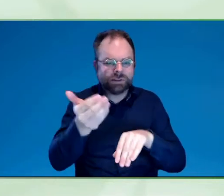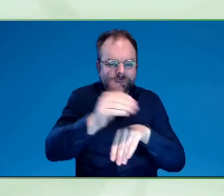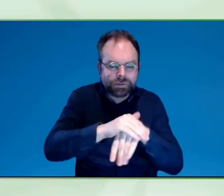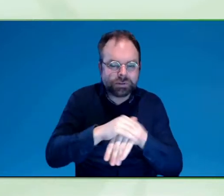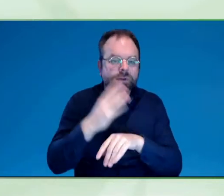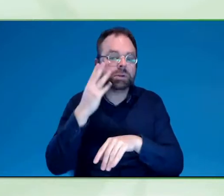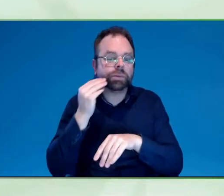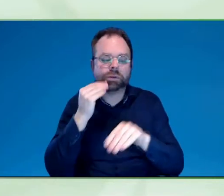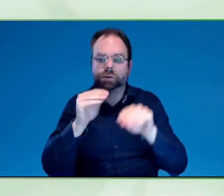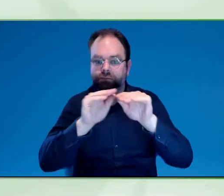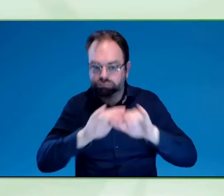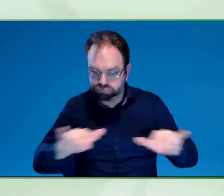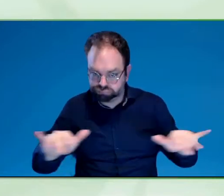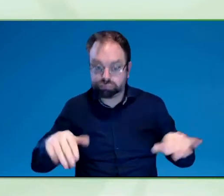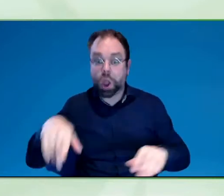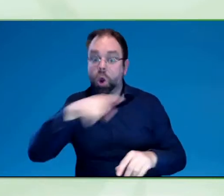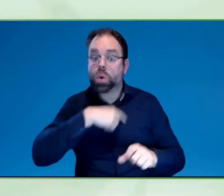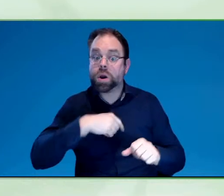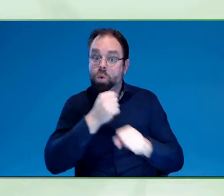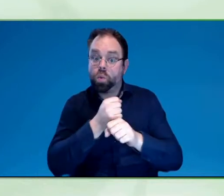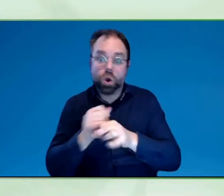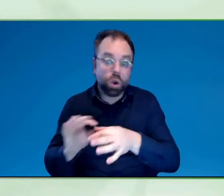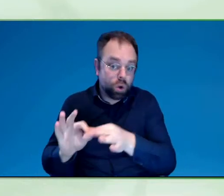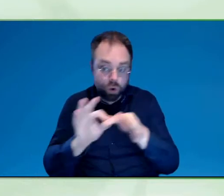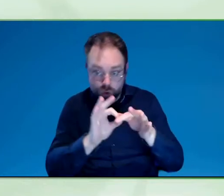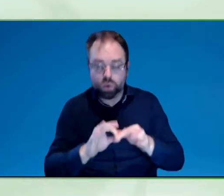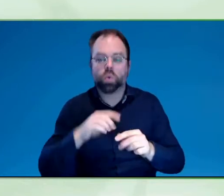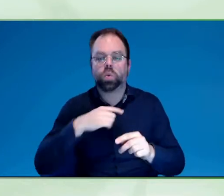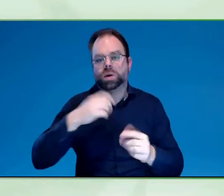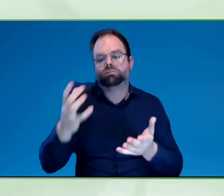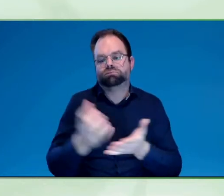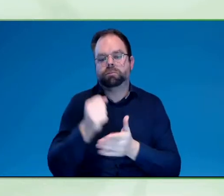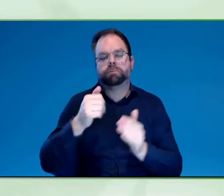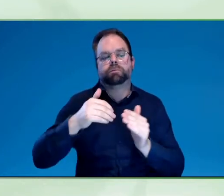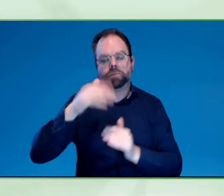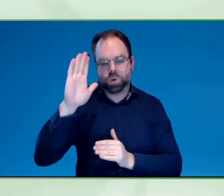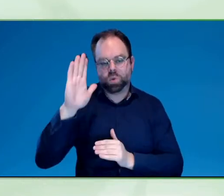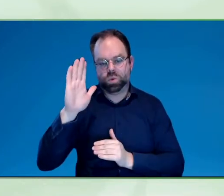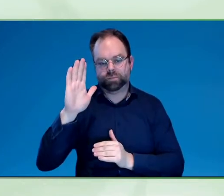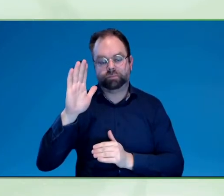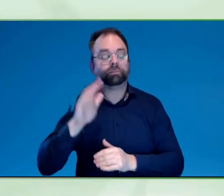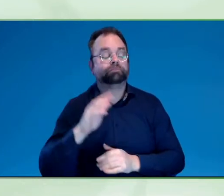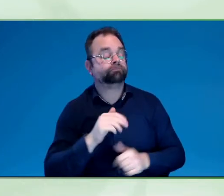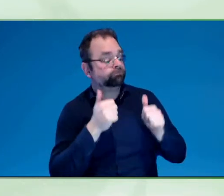Before we finish, I have two last questions.